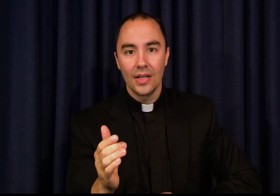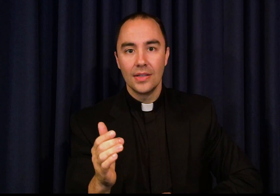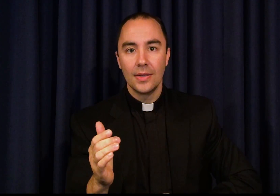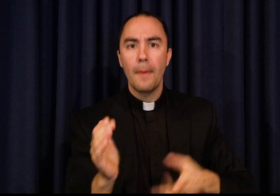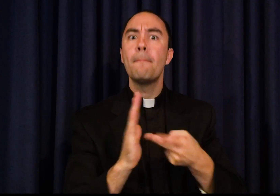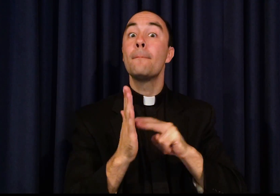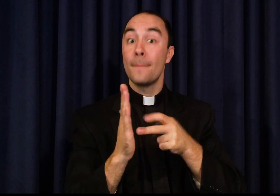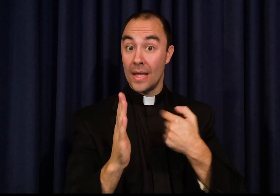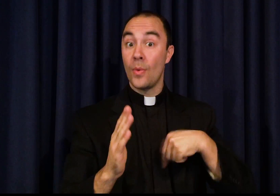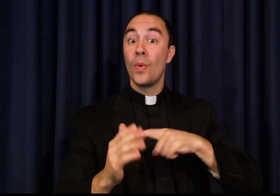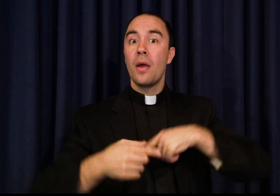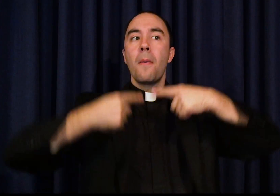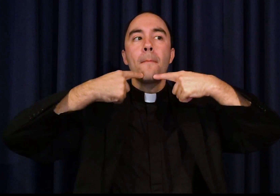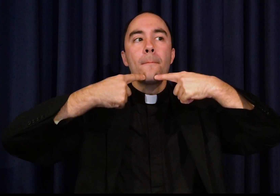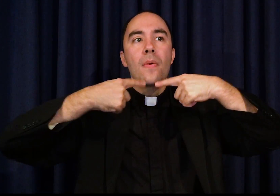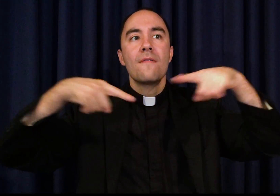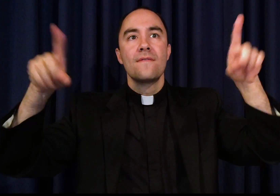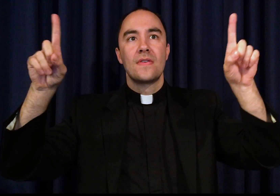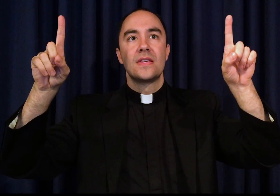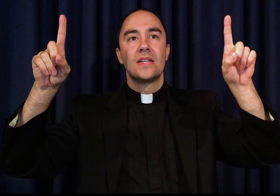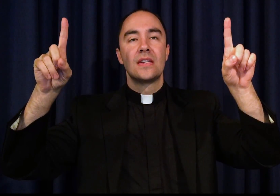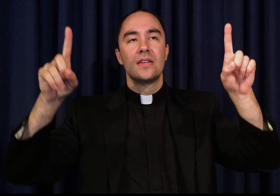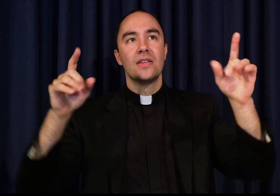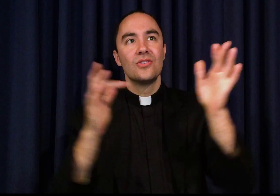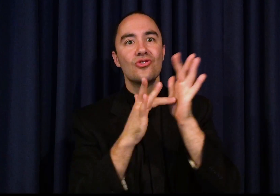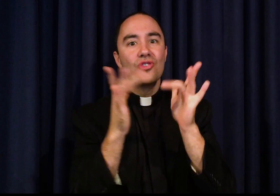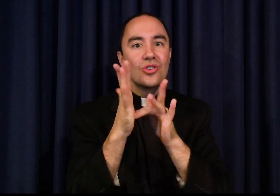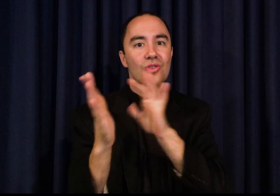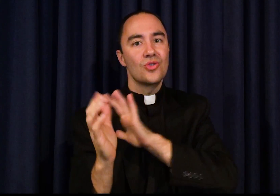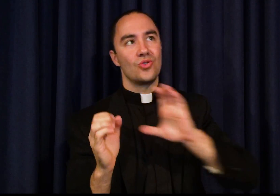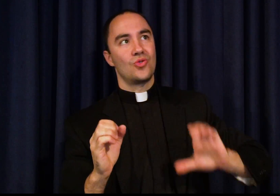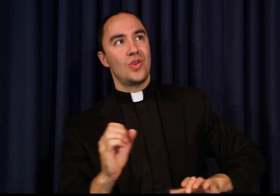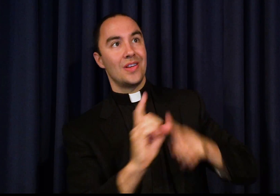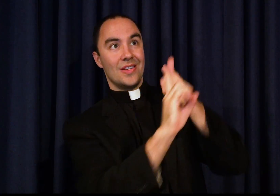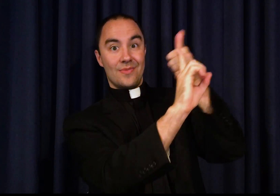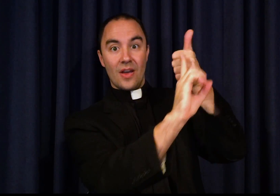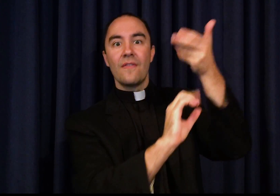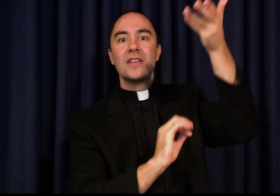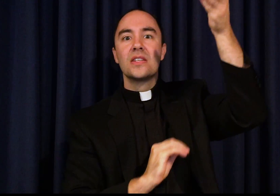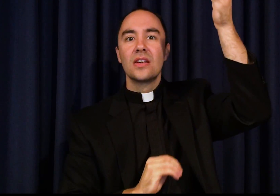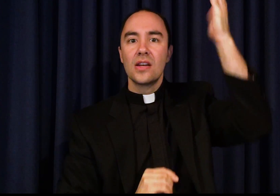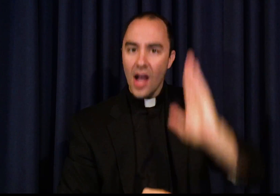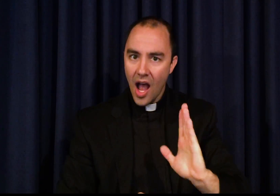and earth and on and on and on and Jesus Christ which means we are professing